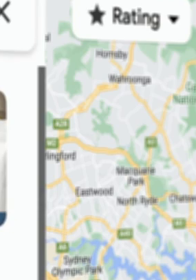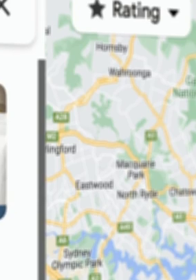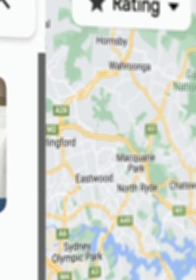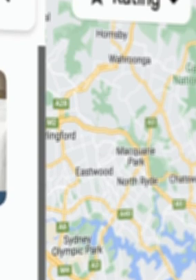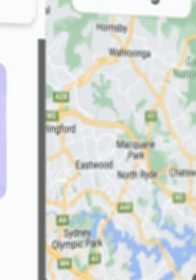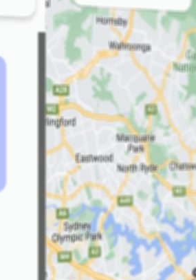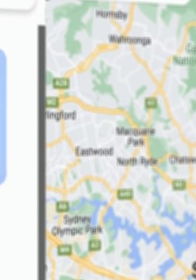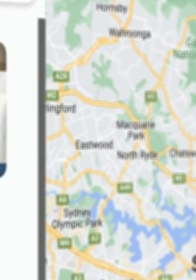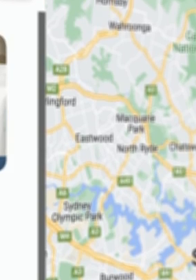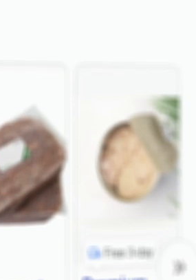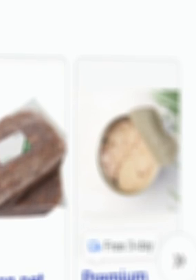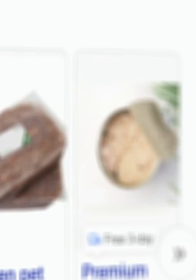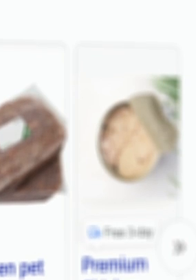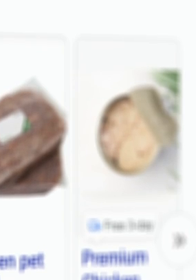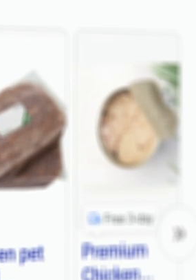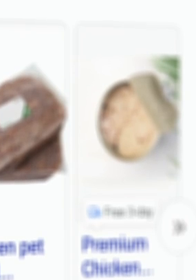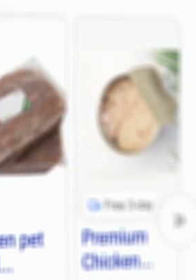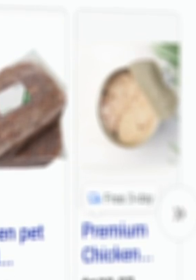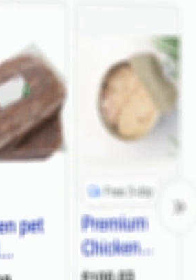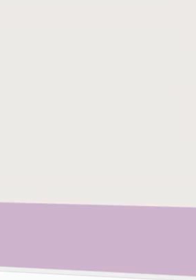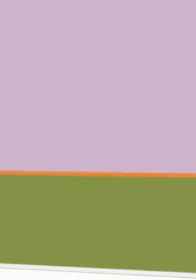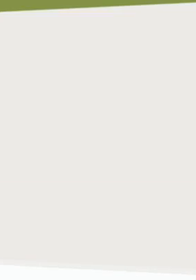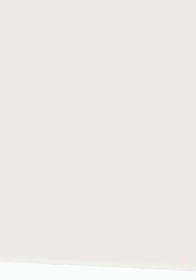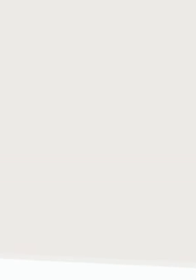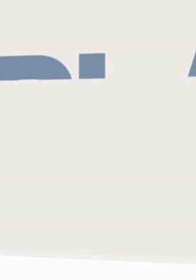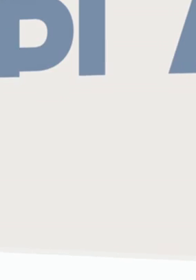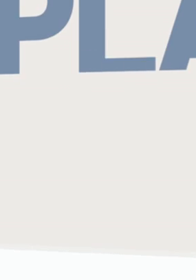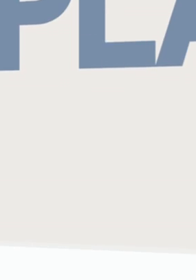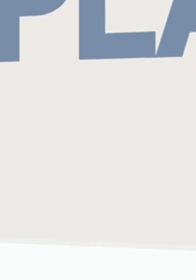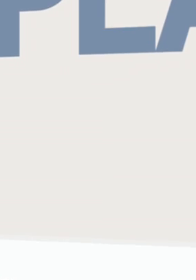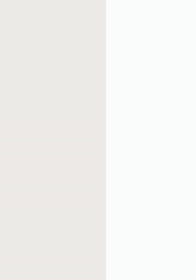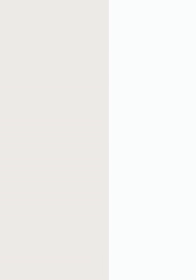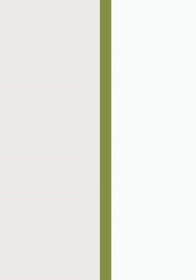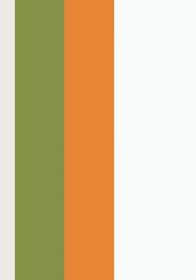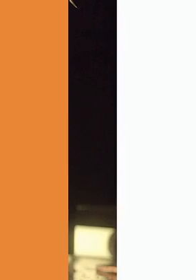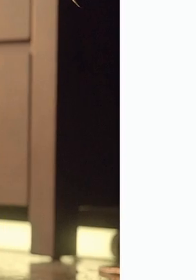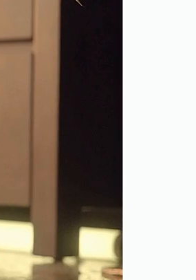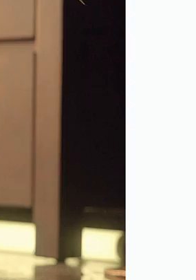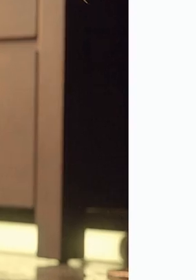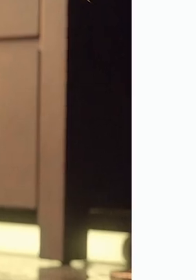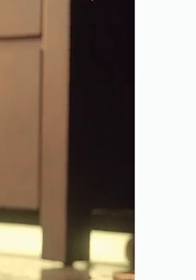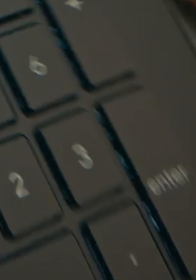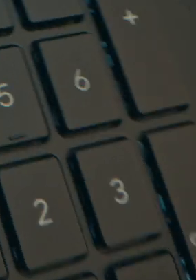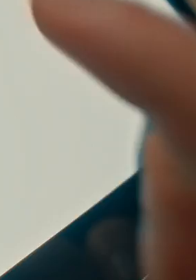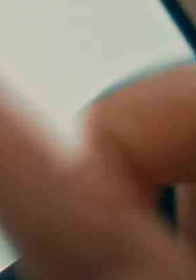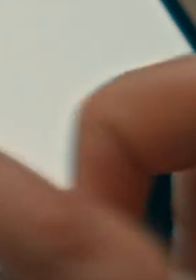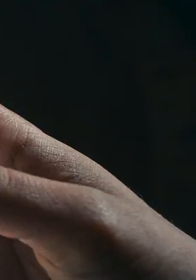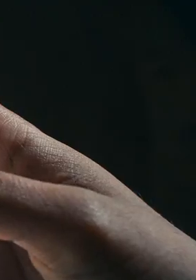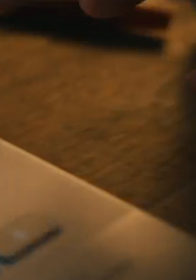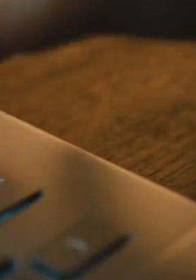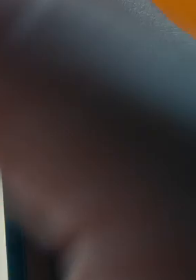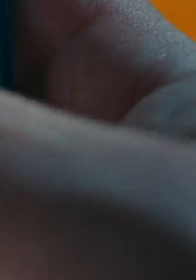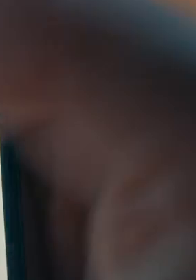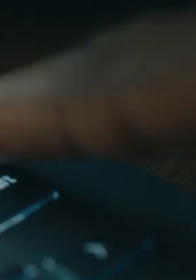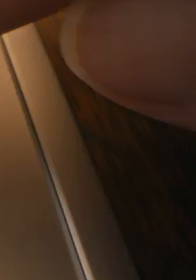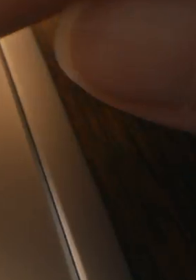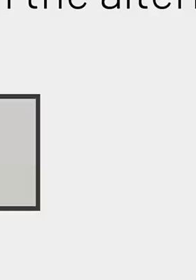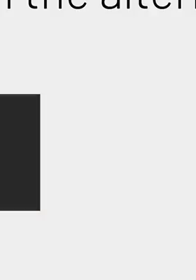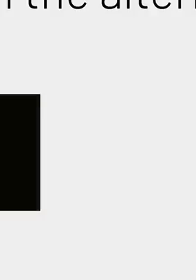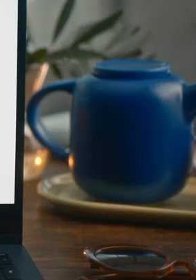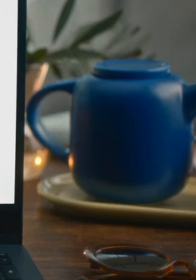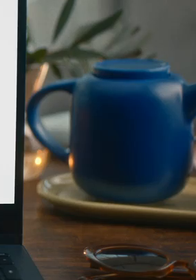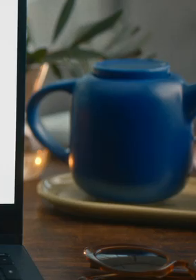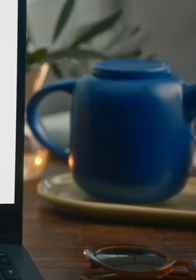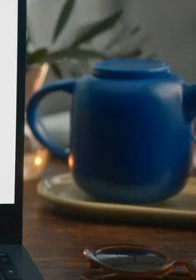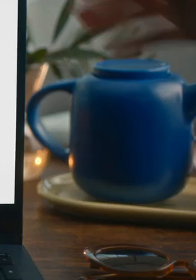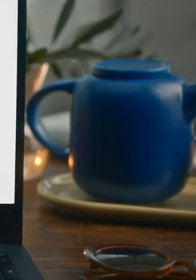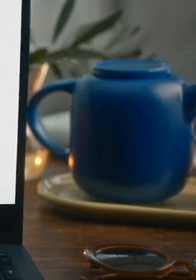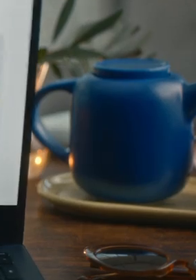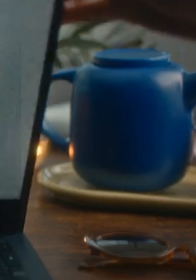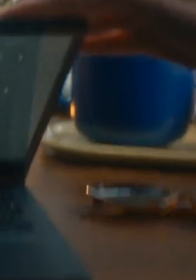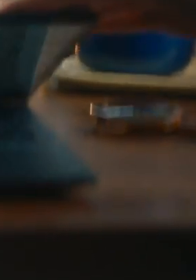and Applause]. >>ANNOUNCER: